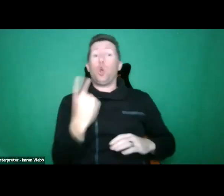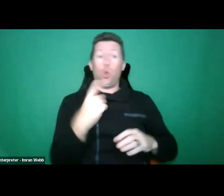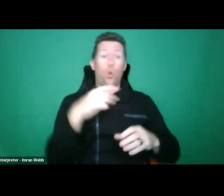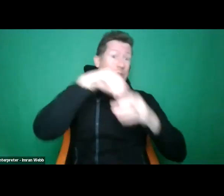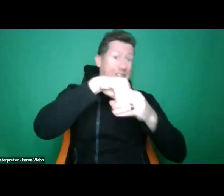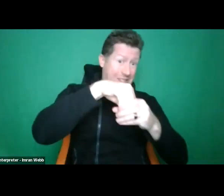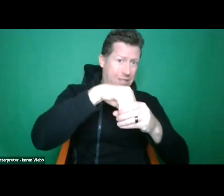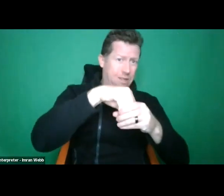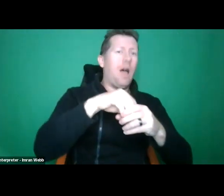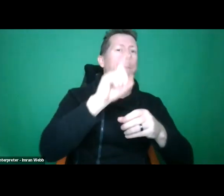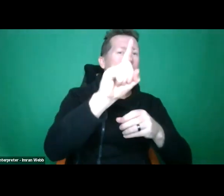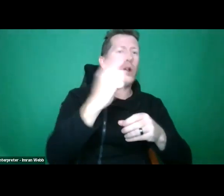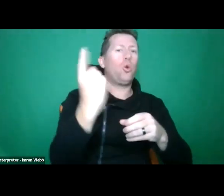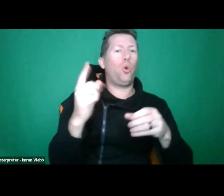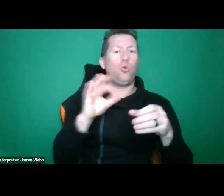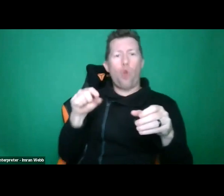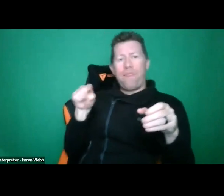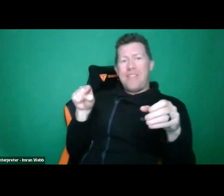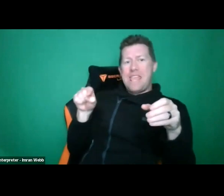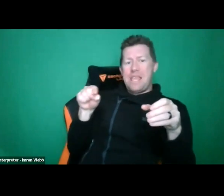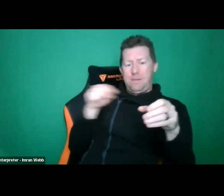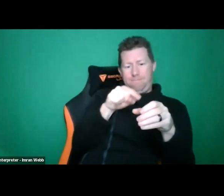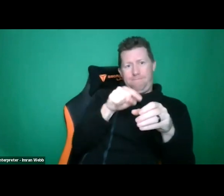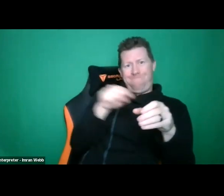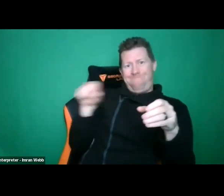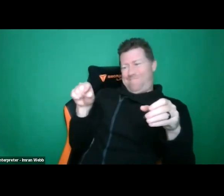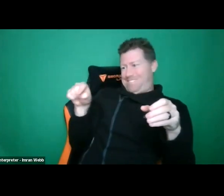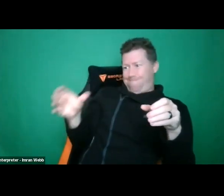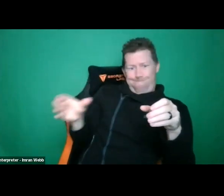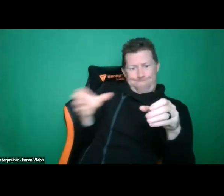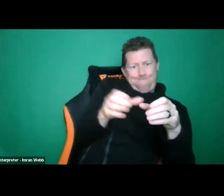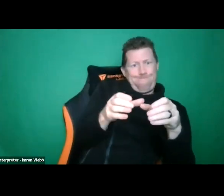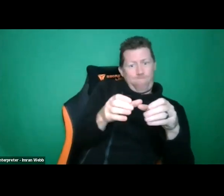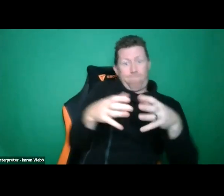but whose voices are not in the room and in making that decision. So the people who are making the decisions